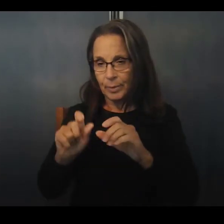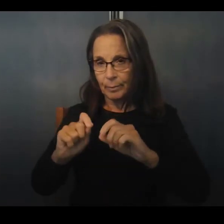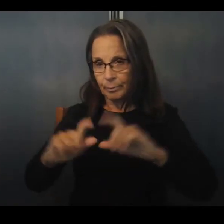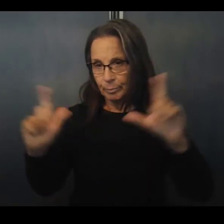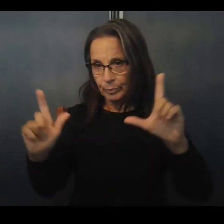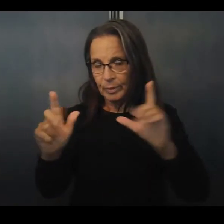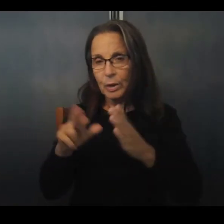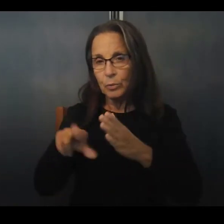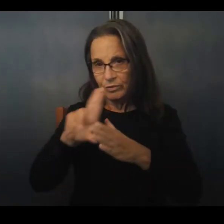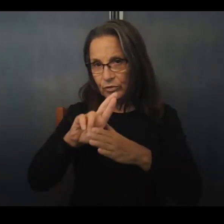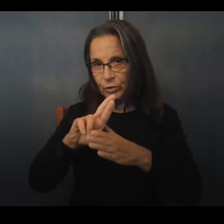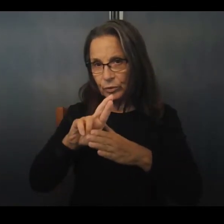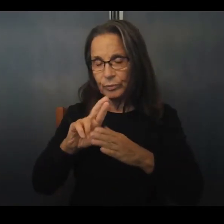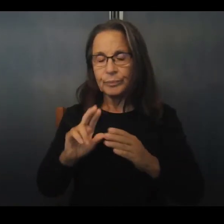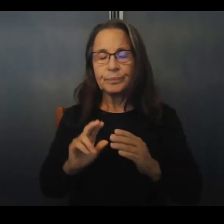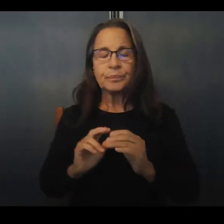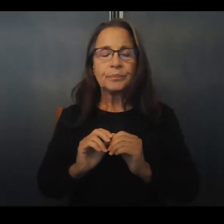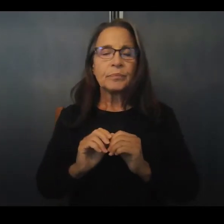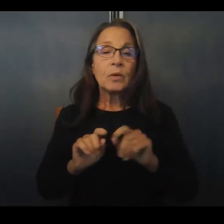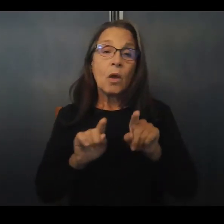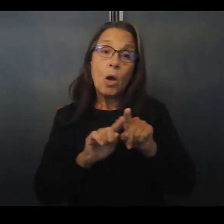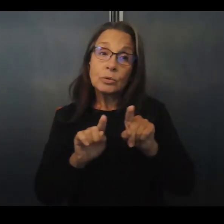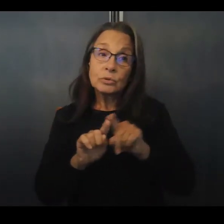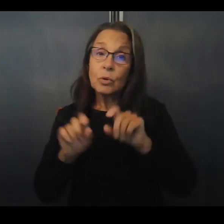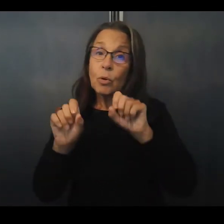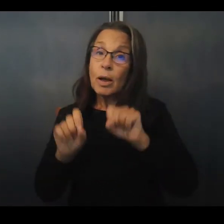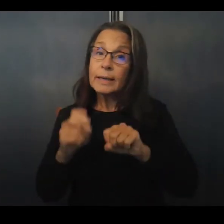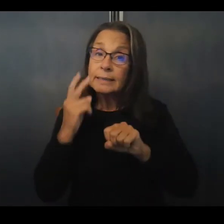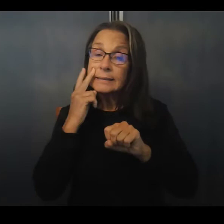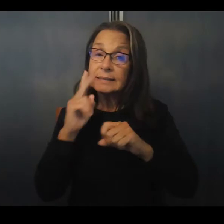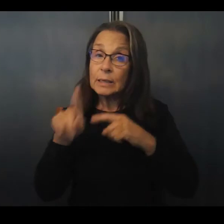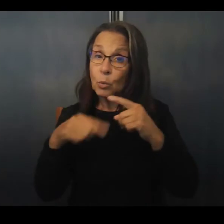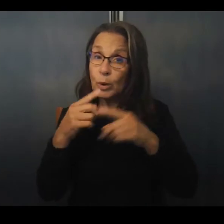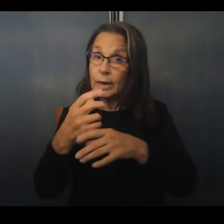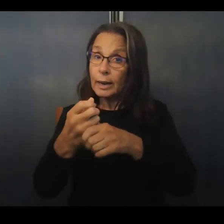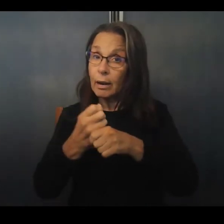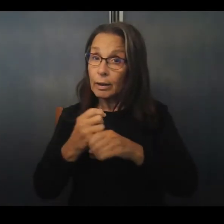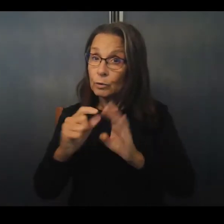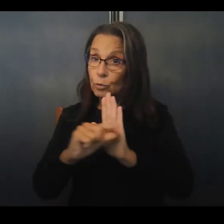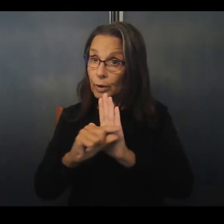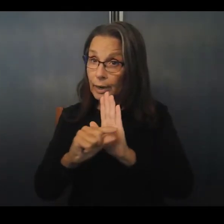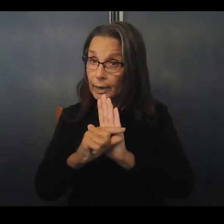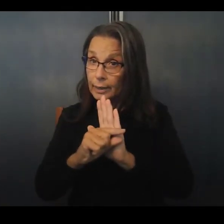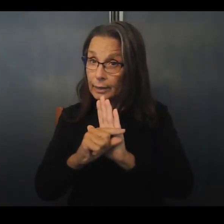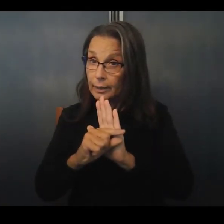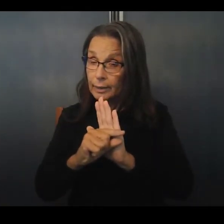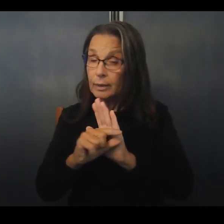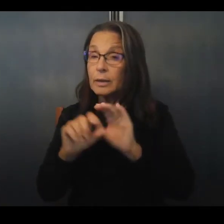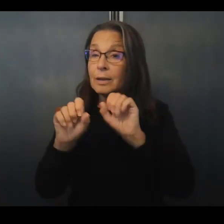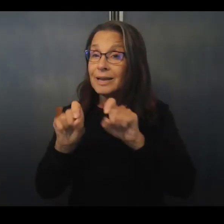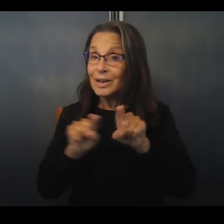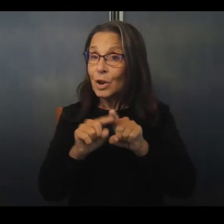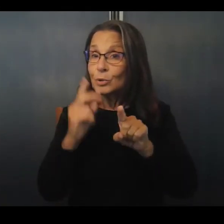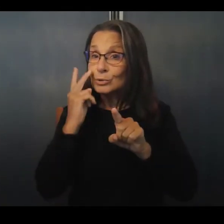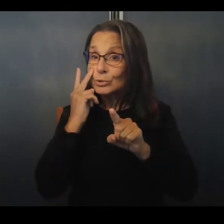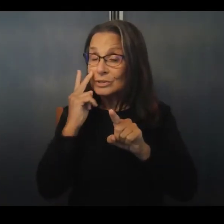a second but I can also see when it was graded and I can see the grade that I received out of